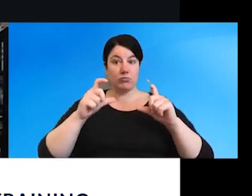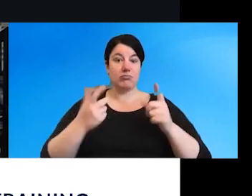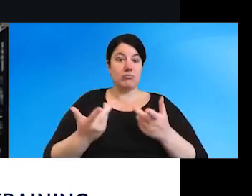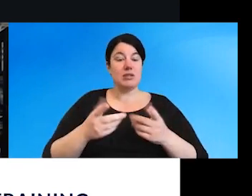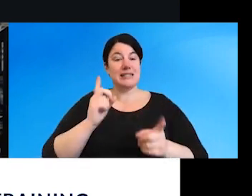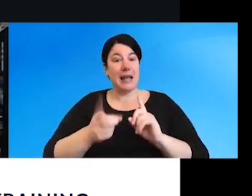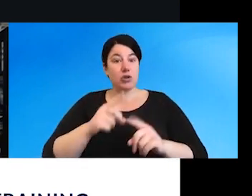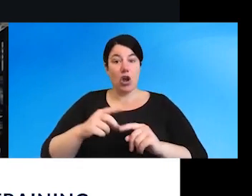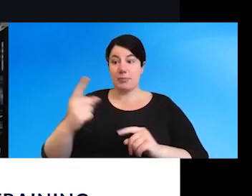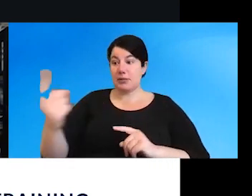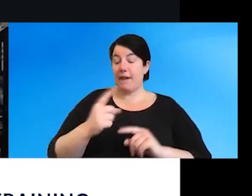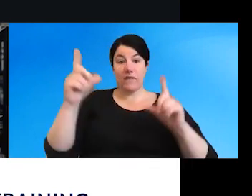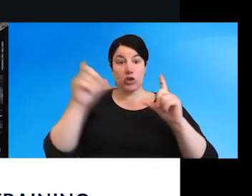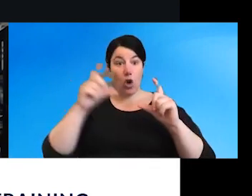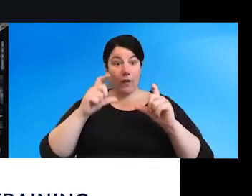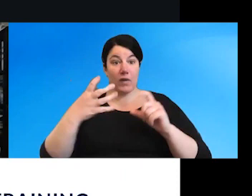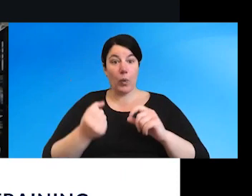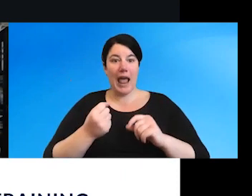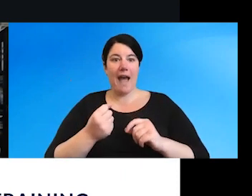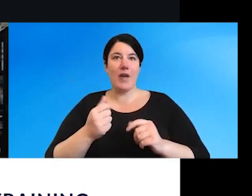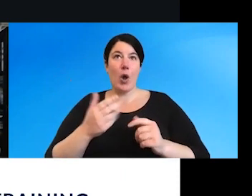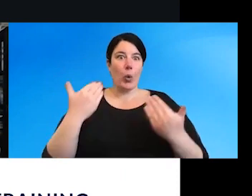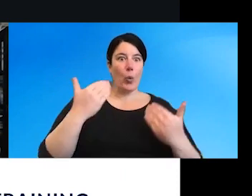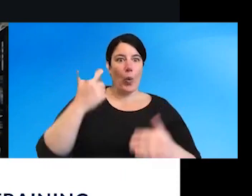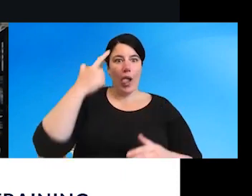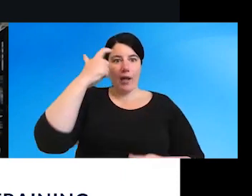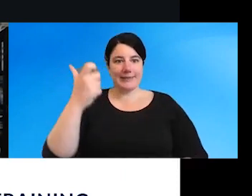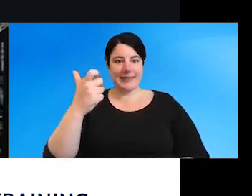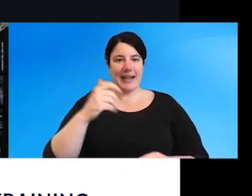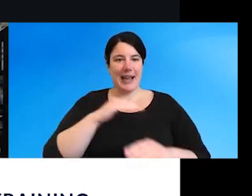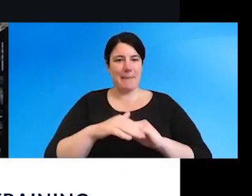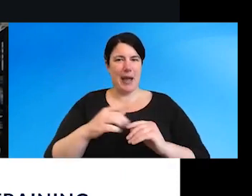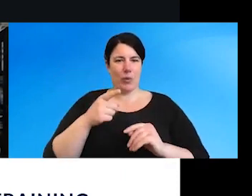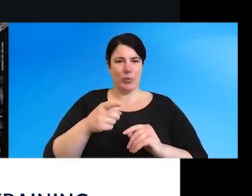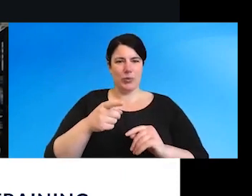photographer will have a quirky idea about something they want you to do,